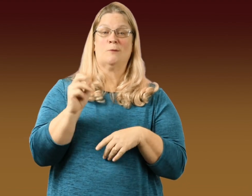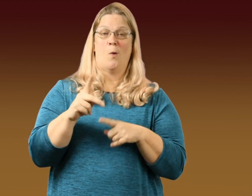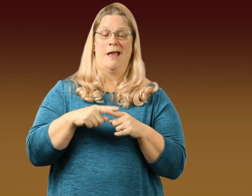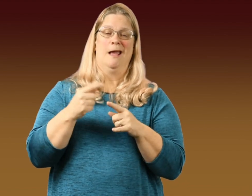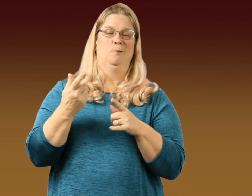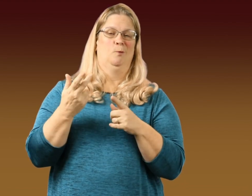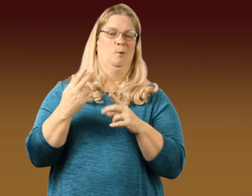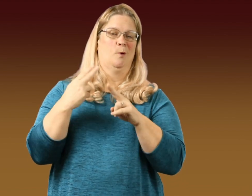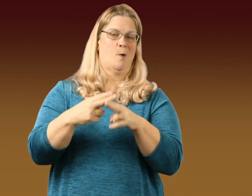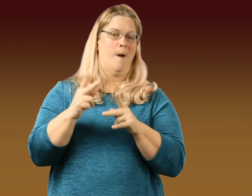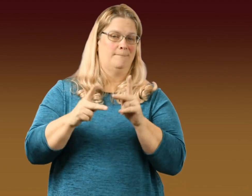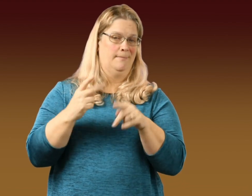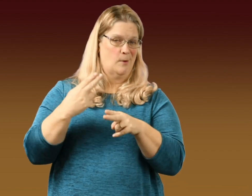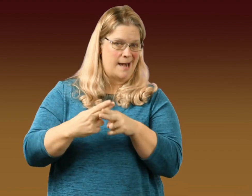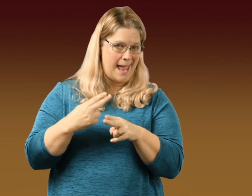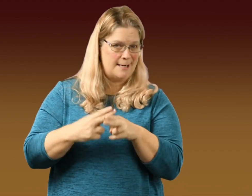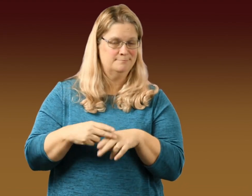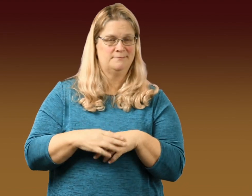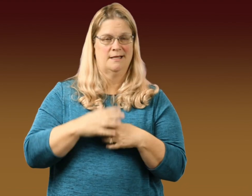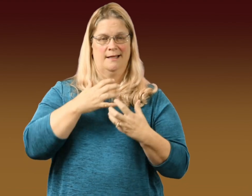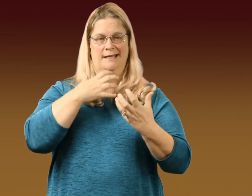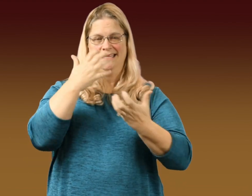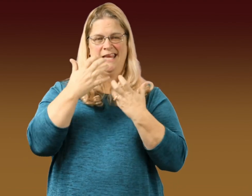It means that you're teaching the children in the back seat that it's okay